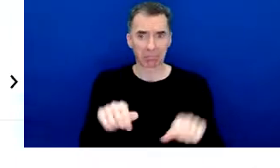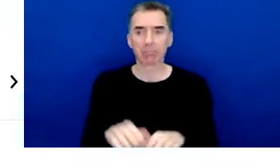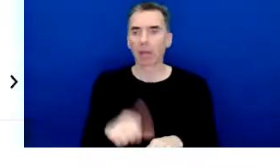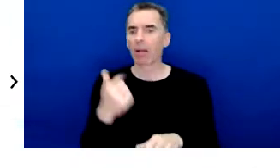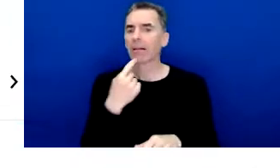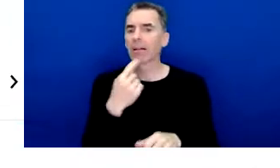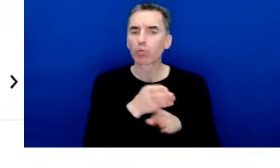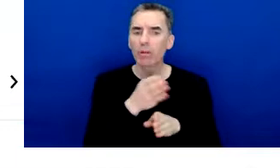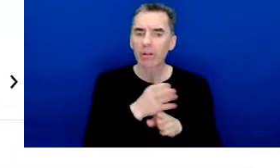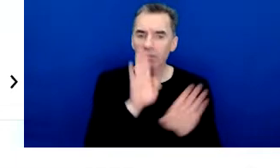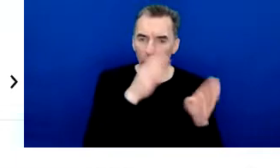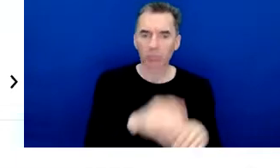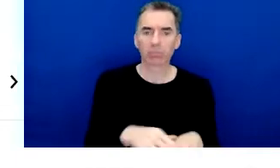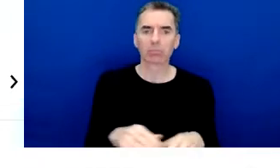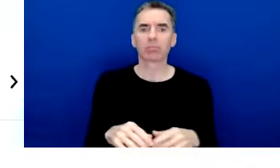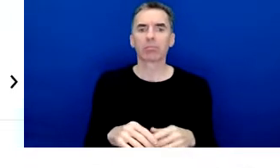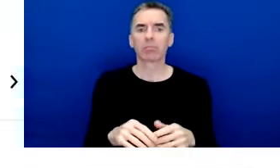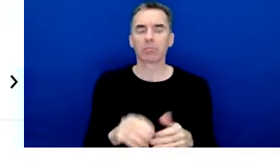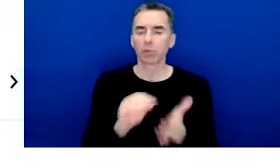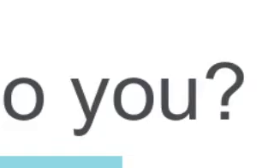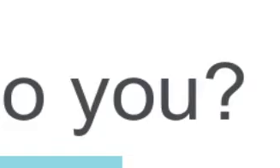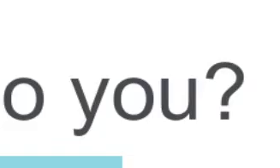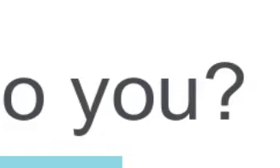students pass my class with the grade they want.